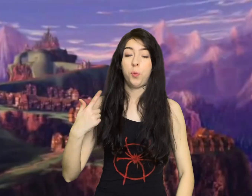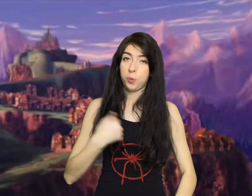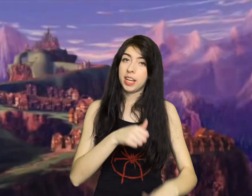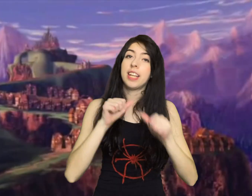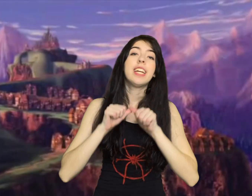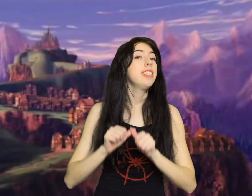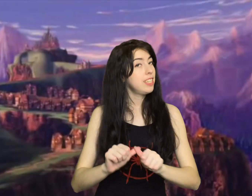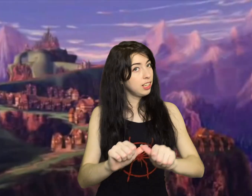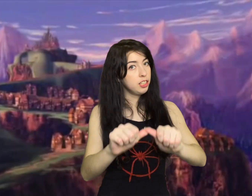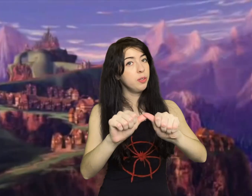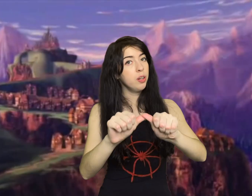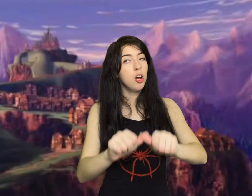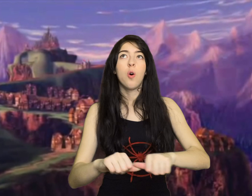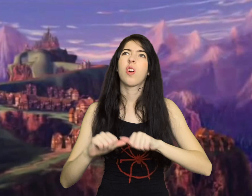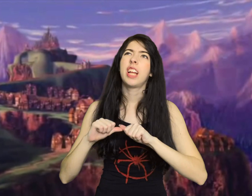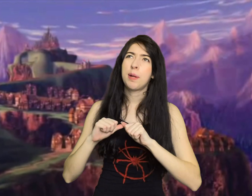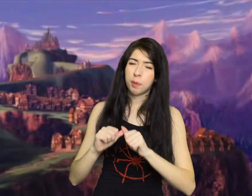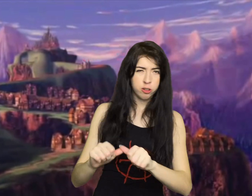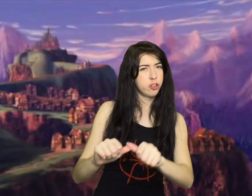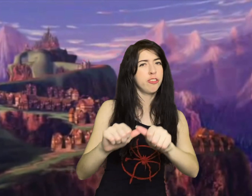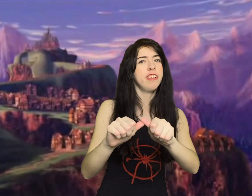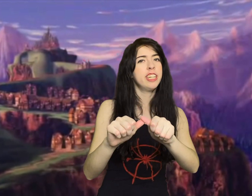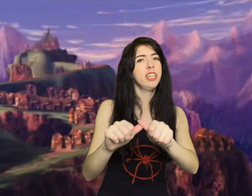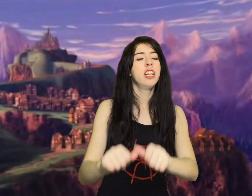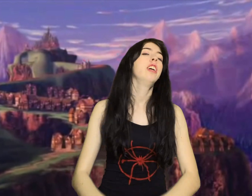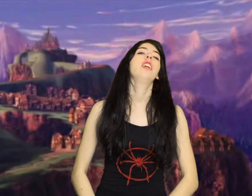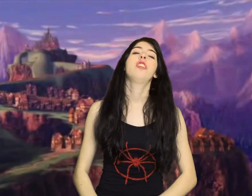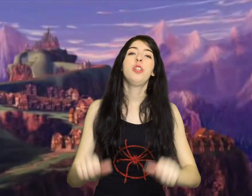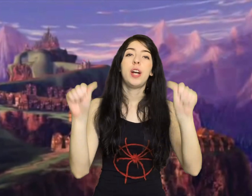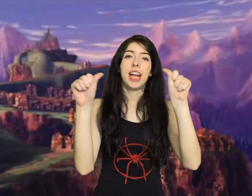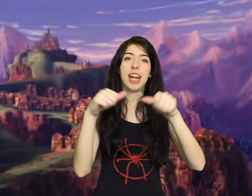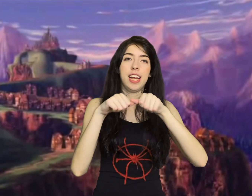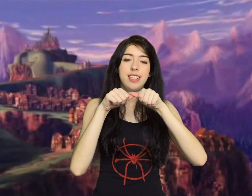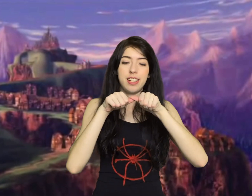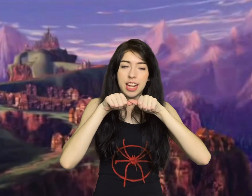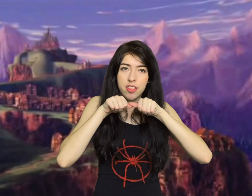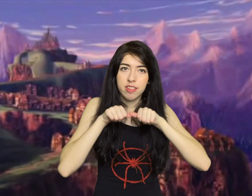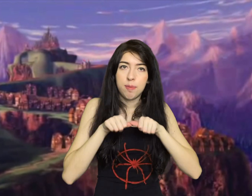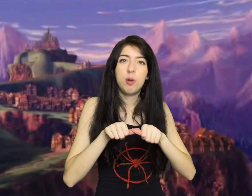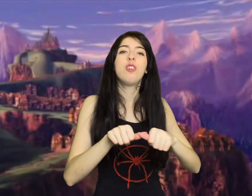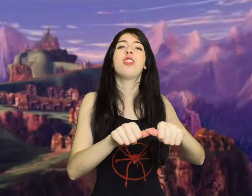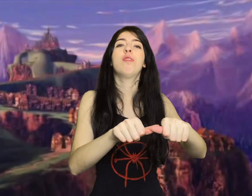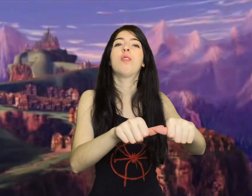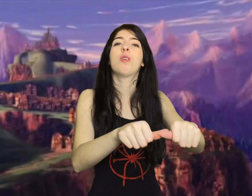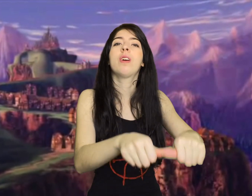WE CONTINUE or like PERSEVERE two A hands together and then pushing forward